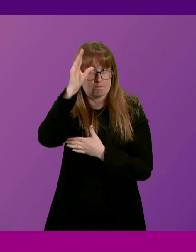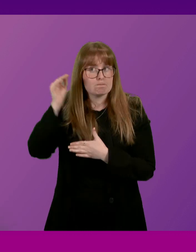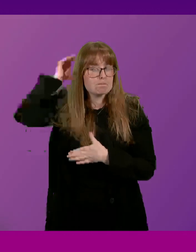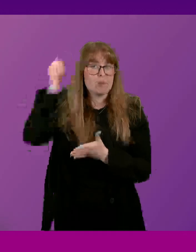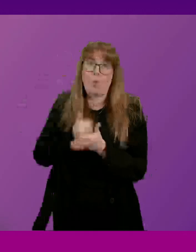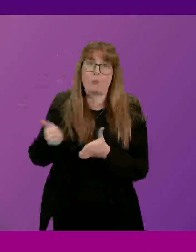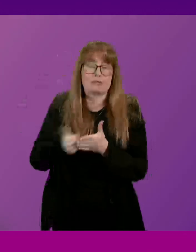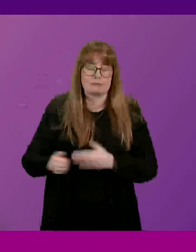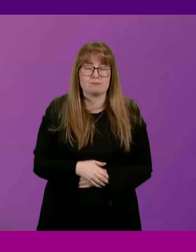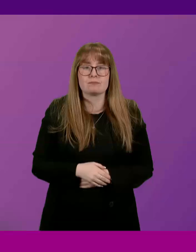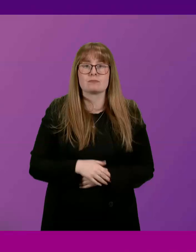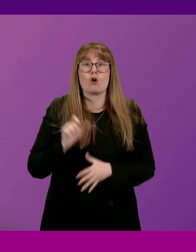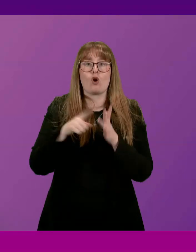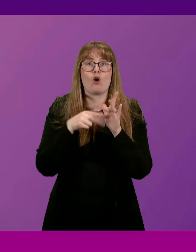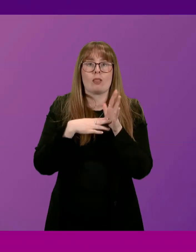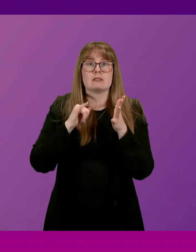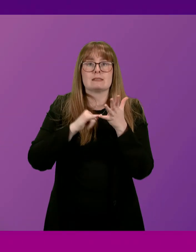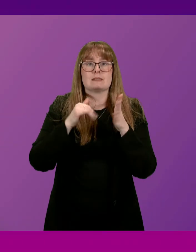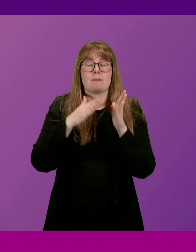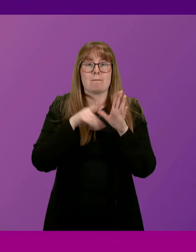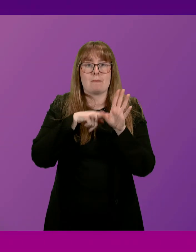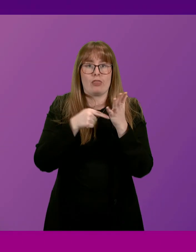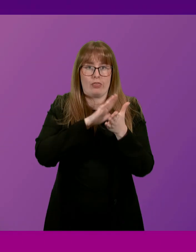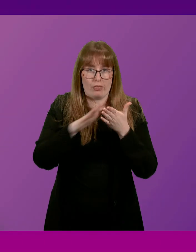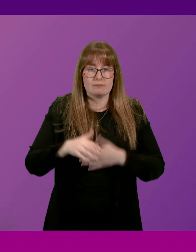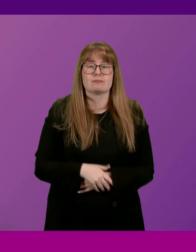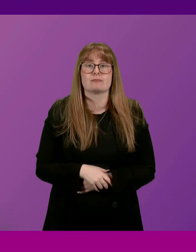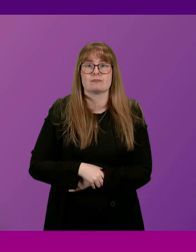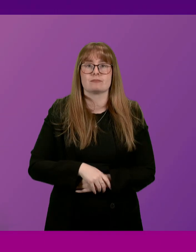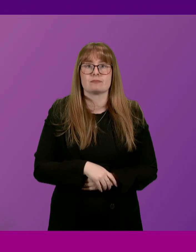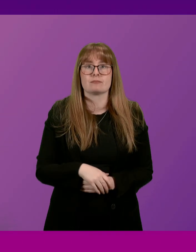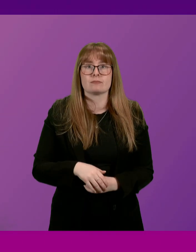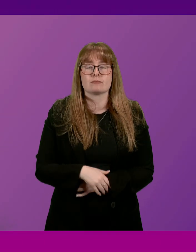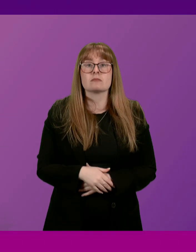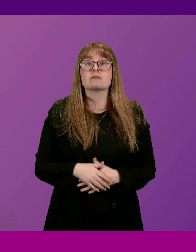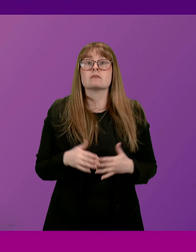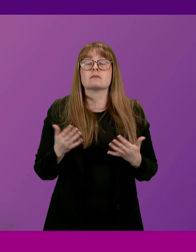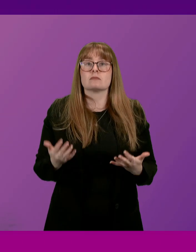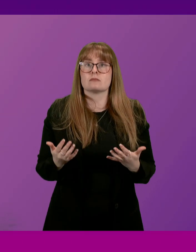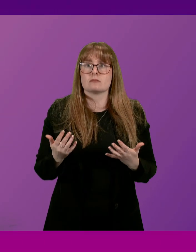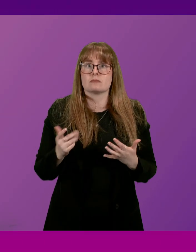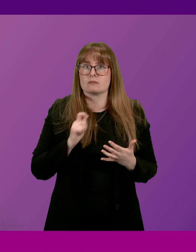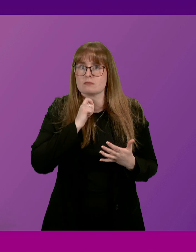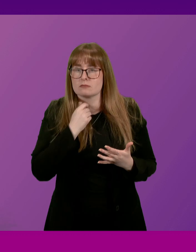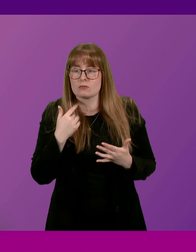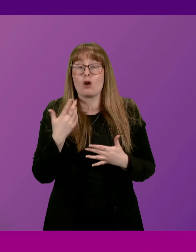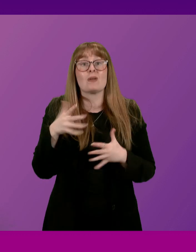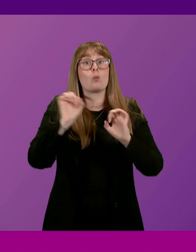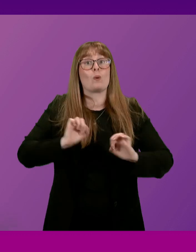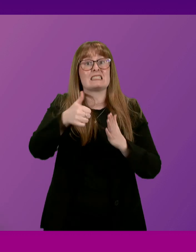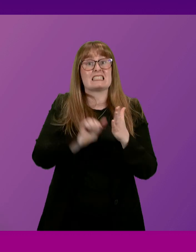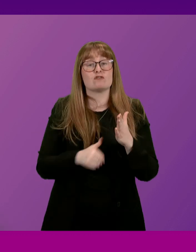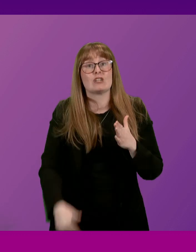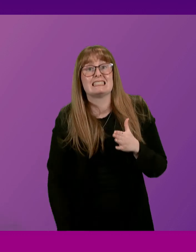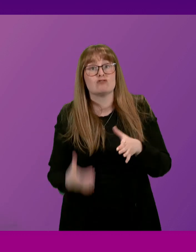My constituent John Small has been on the waiting list for knee replacement surgery in NHS Dumfries